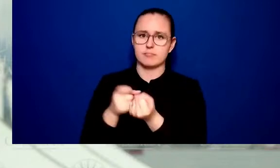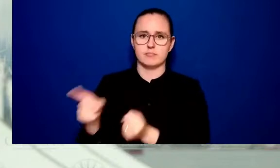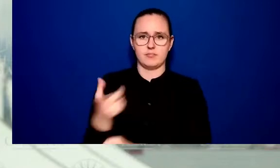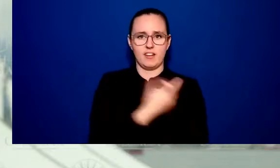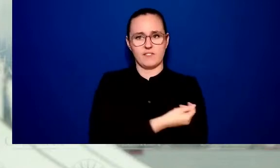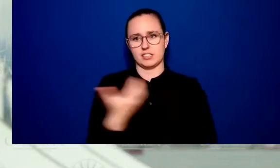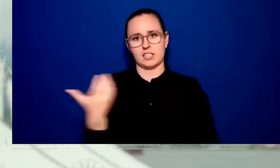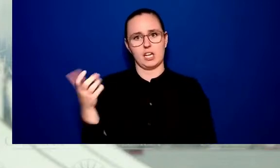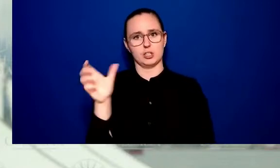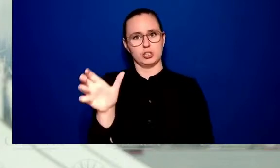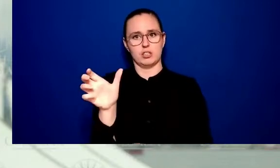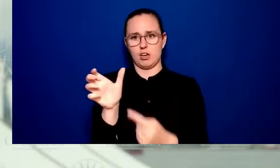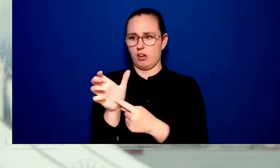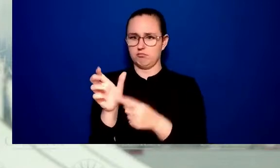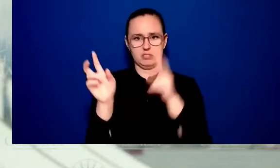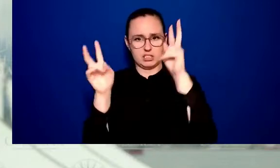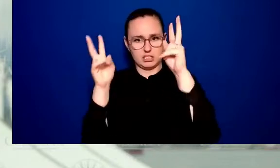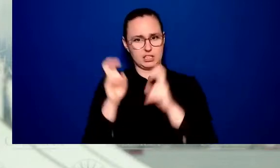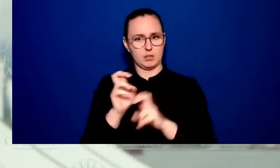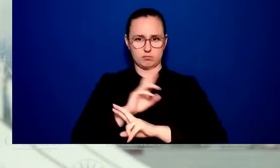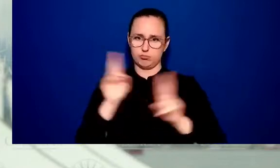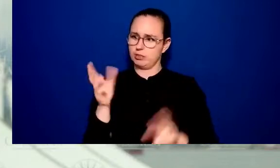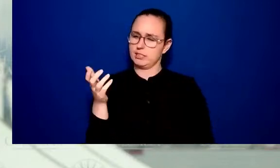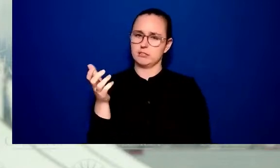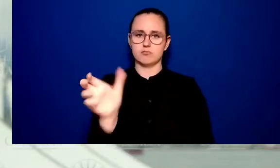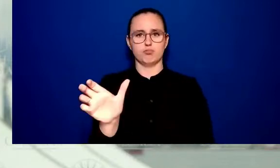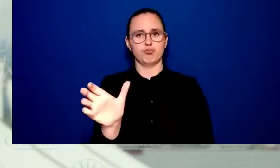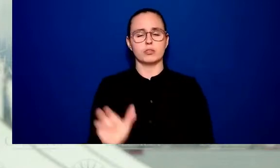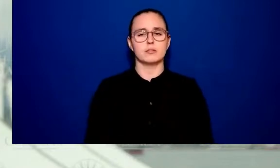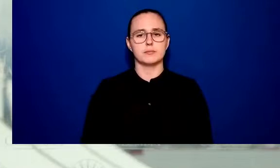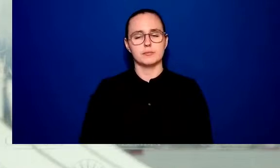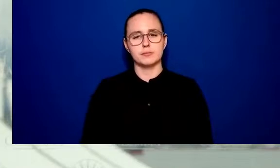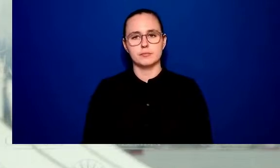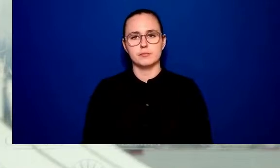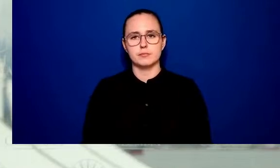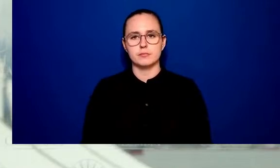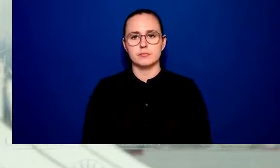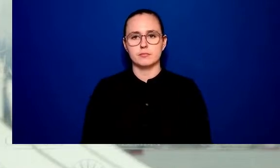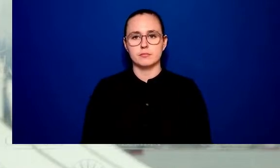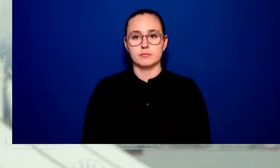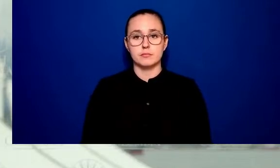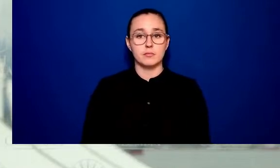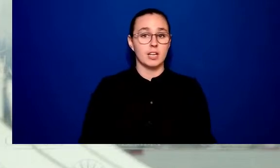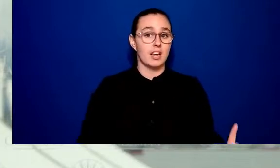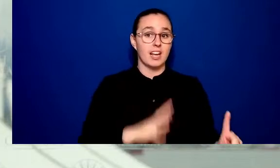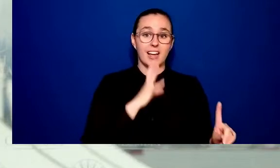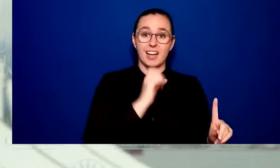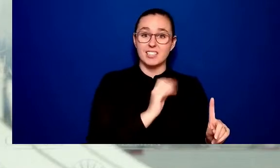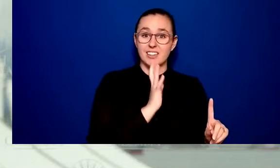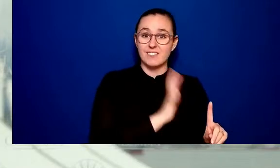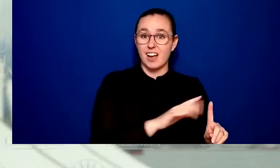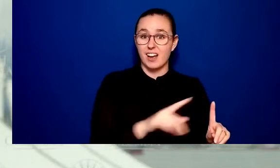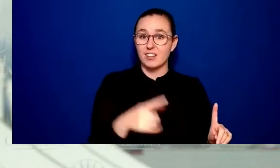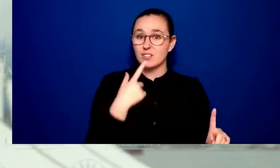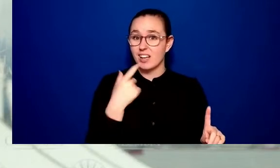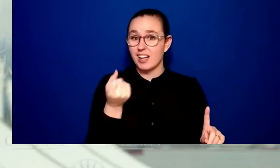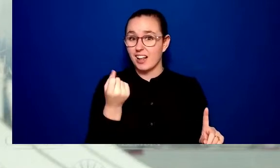And say, Remember the vaccines for Children, 5 11 or not yet approved in Canada. So um, you